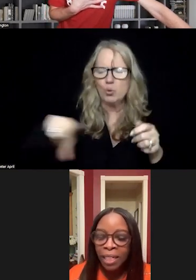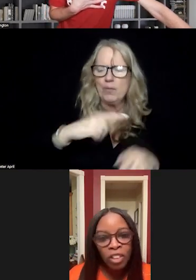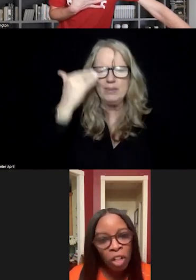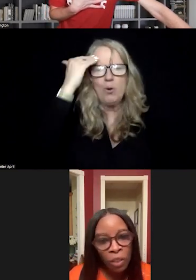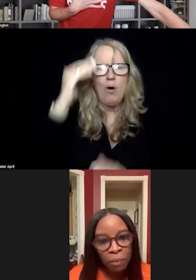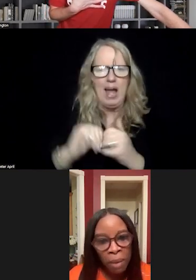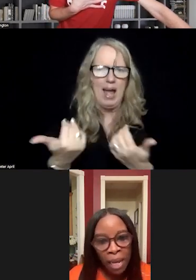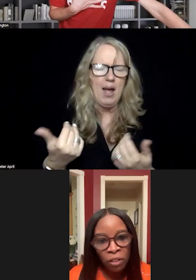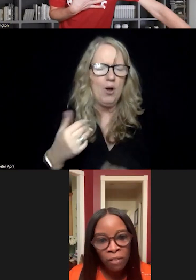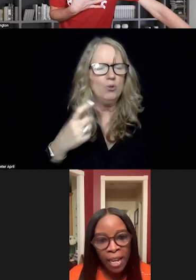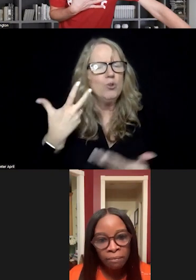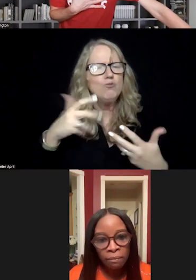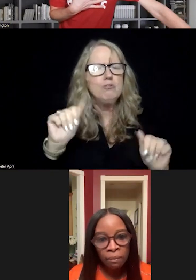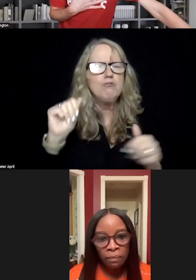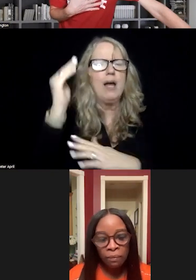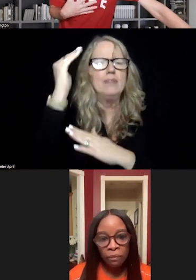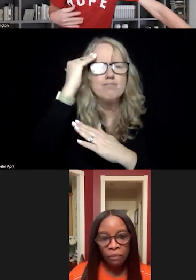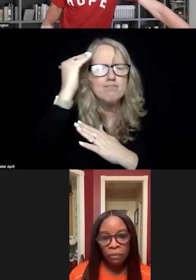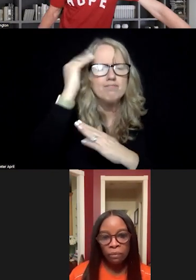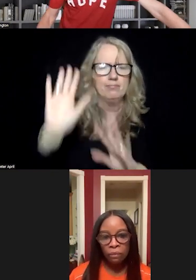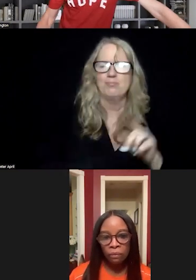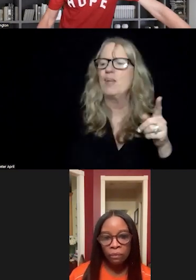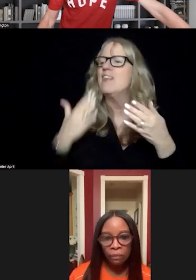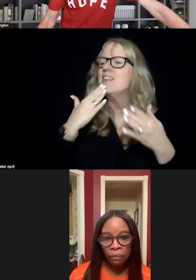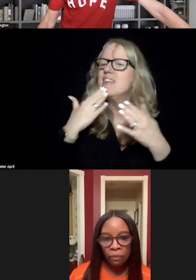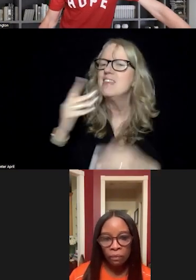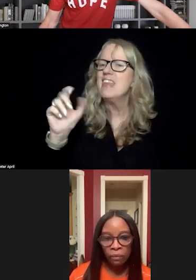LET'S BE MINDFUL OF THAT. >> THANK YOU. LET'S PUT THE